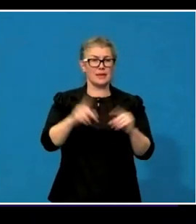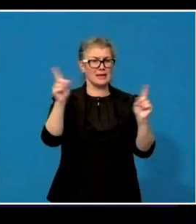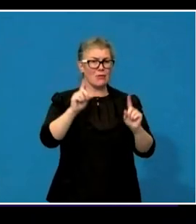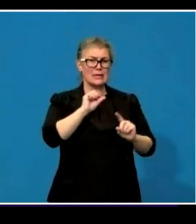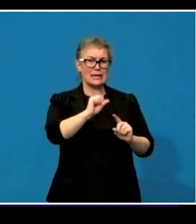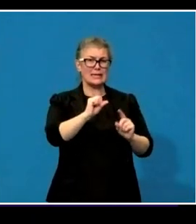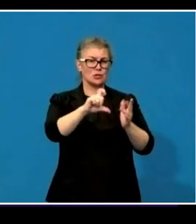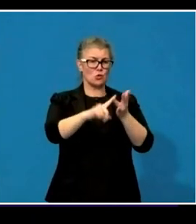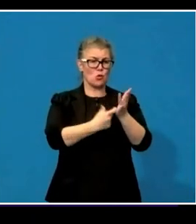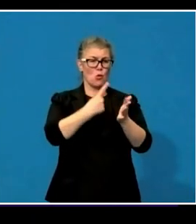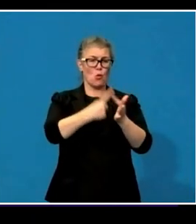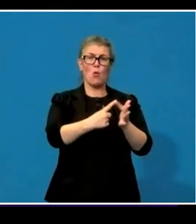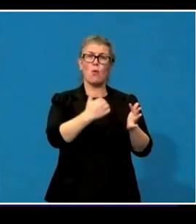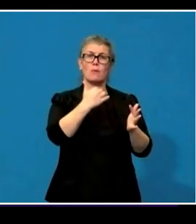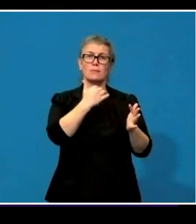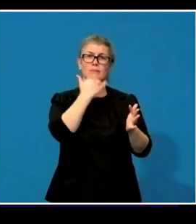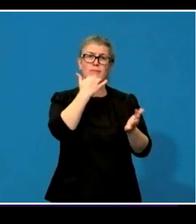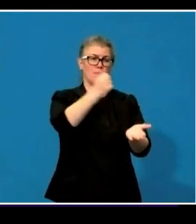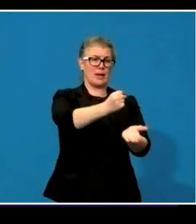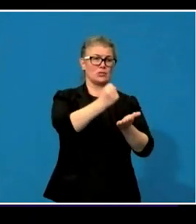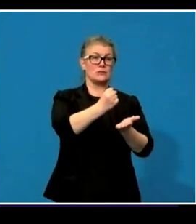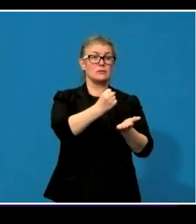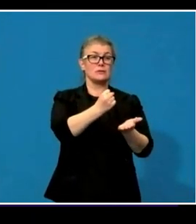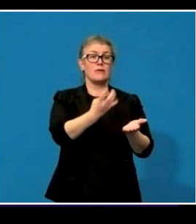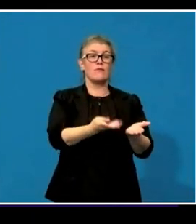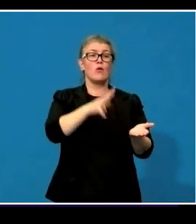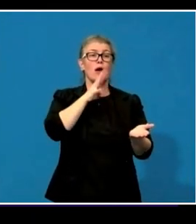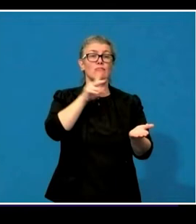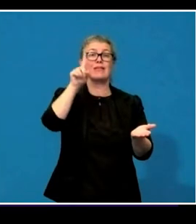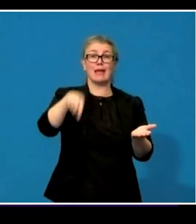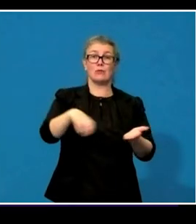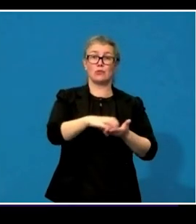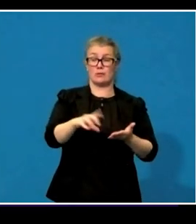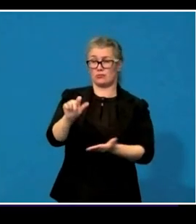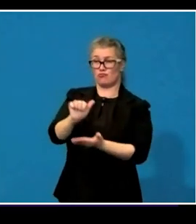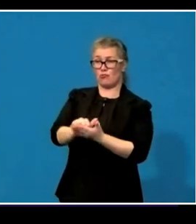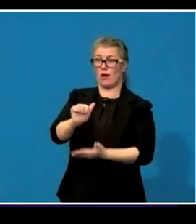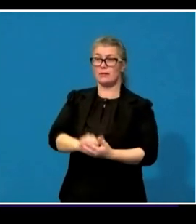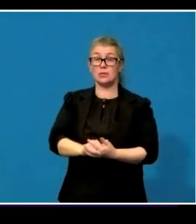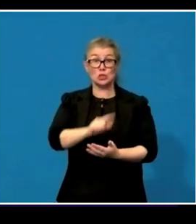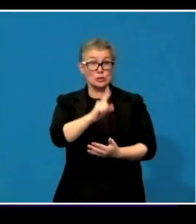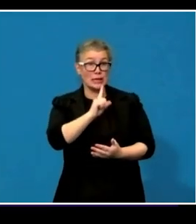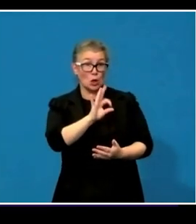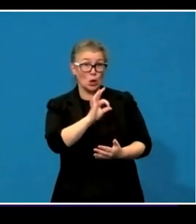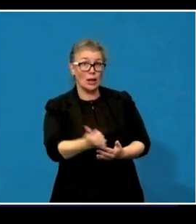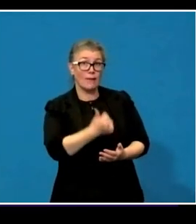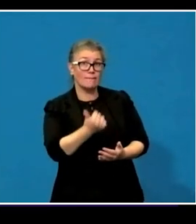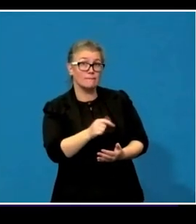It's - yes, that's correct. And you have indicated that that's an underfunding, in your view? Yes, that's correct.